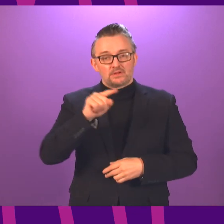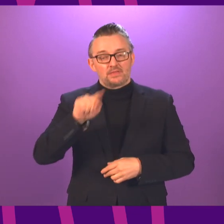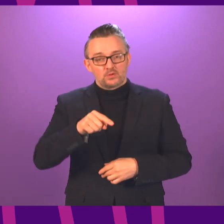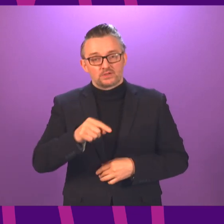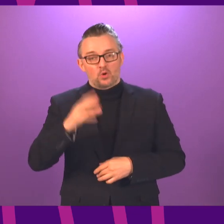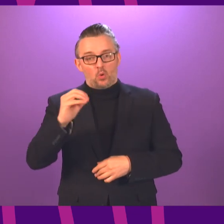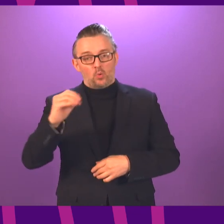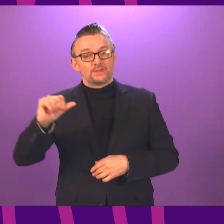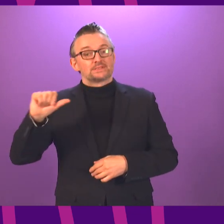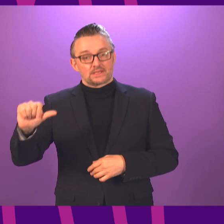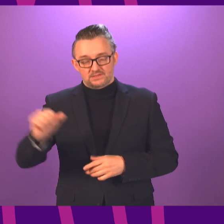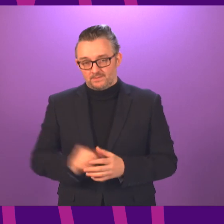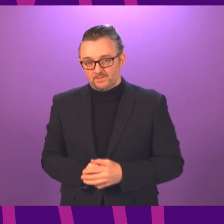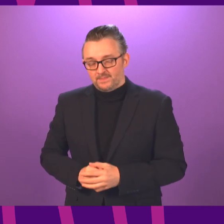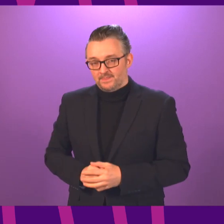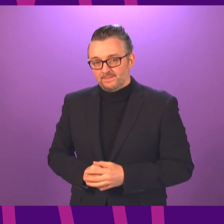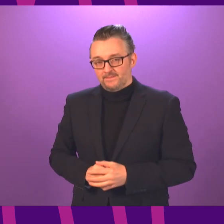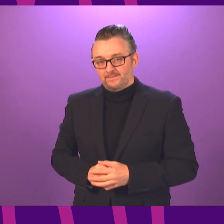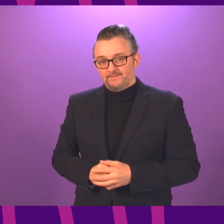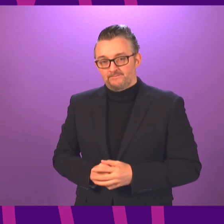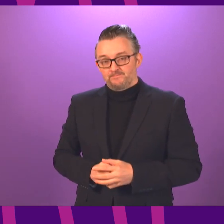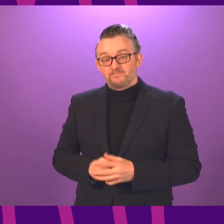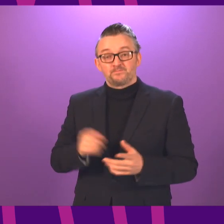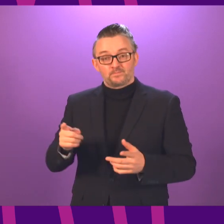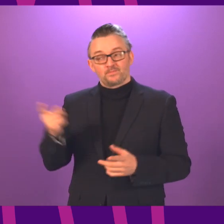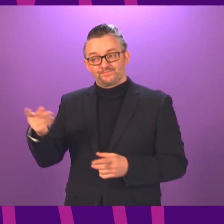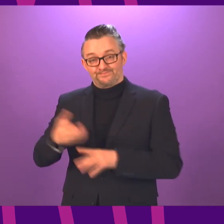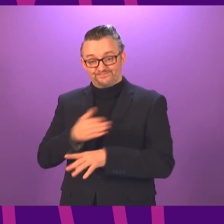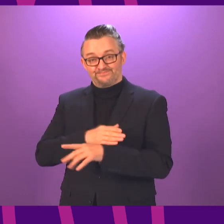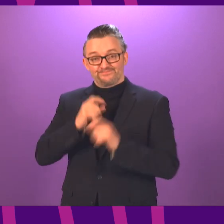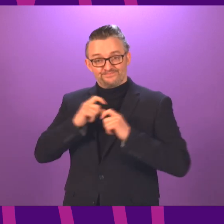As the Moderator of the General Assembly of the Church of Scotland has just reminded us